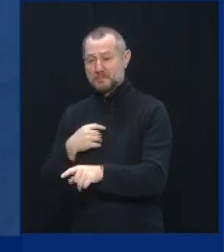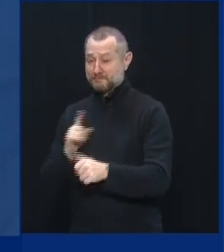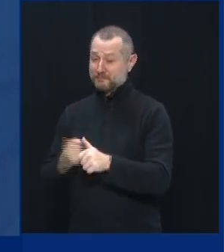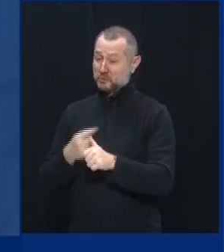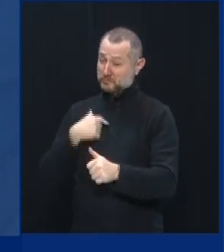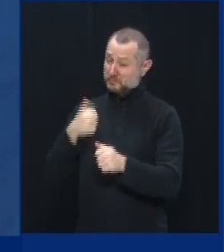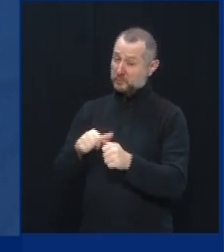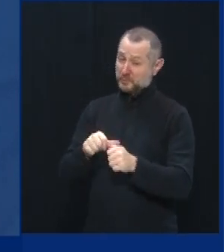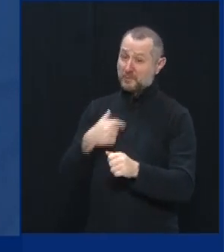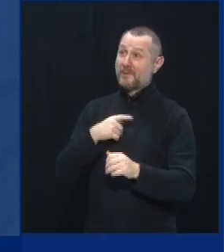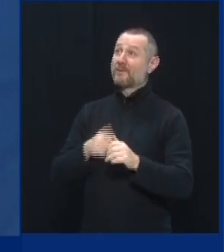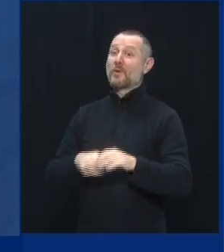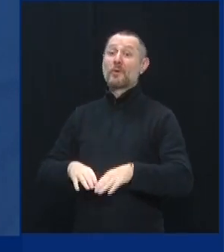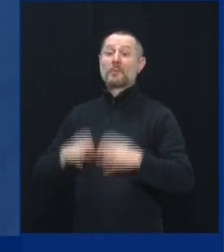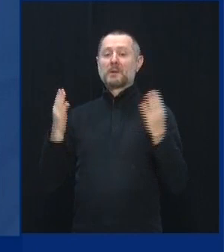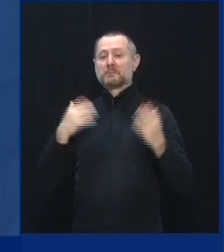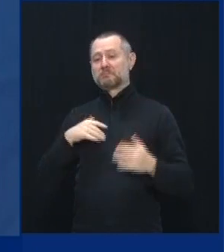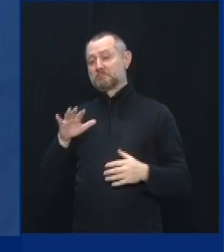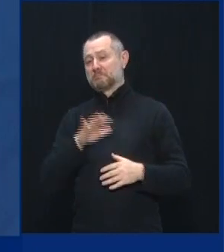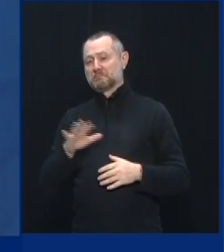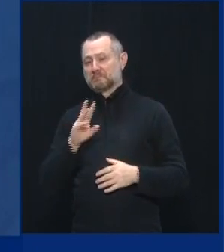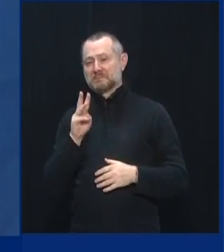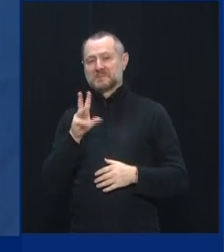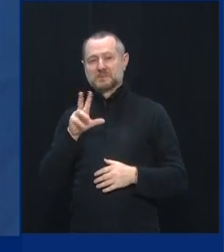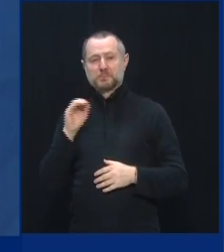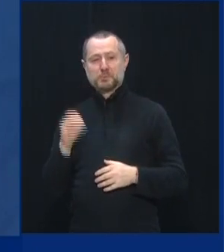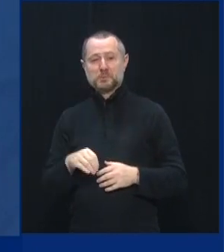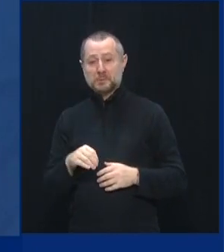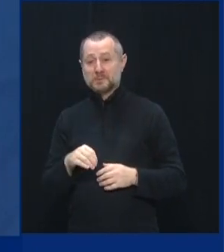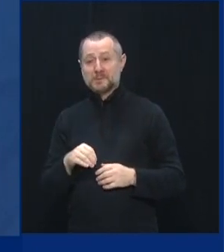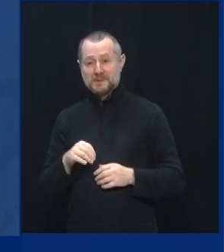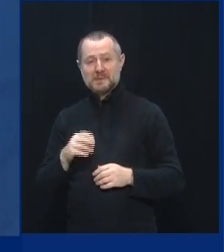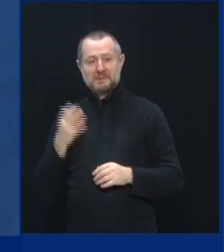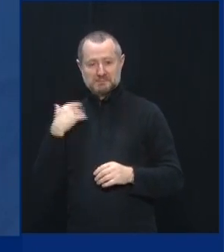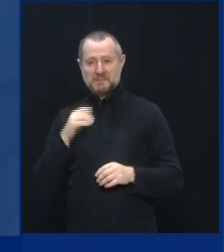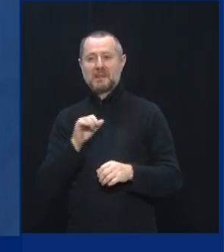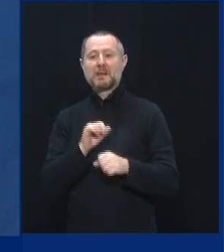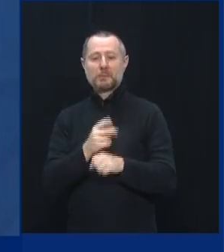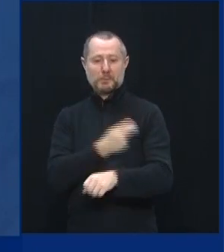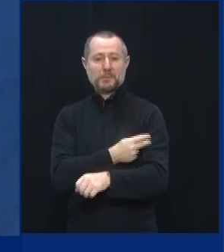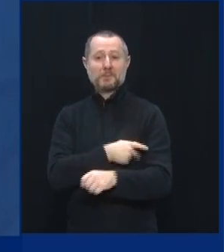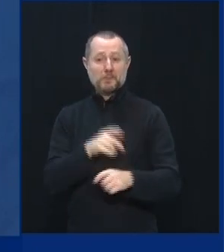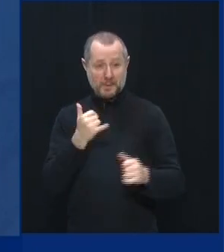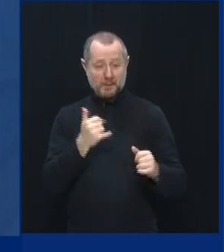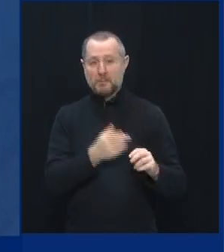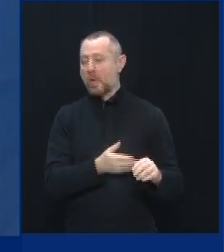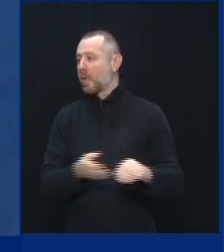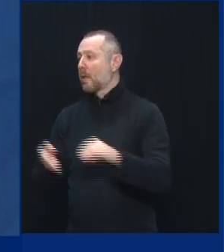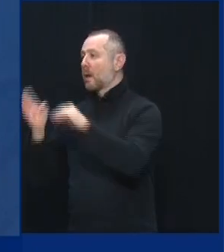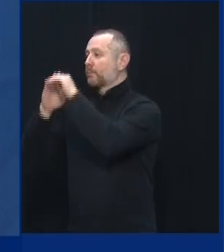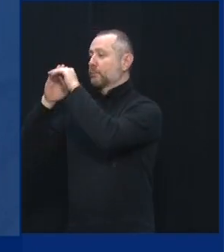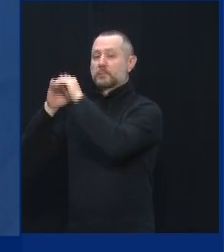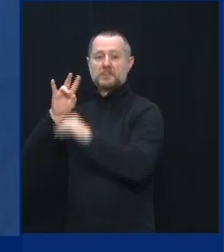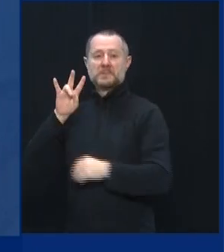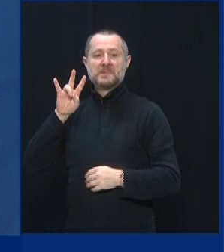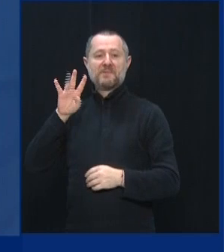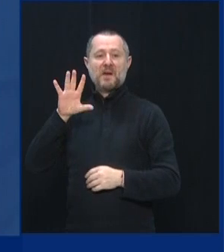BECAUSE THE STAFF GOT SICK. VACCINATING HEALTH CARE WORKERS. WHEN WE STARTED, WE STARTED OFF AT ABOUT 63%.